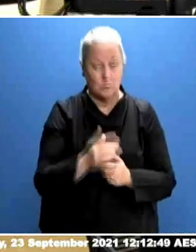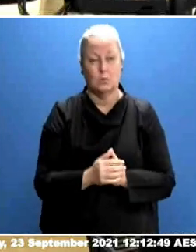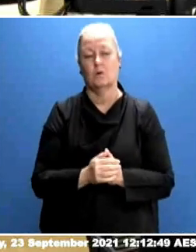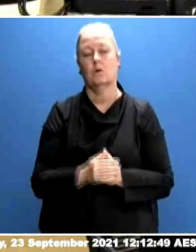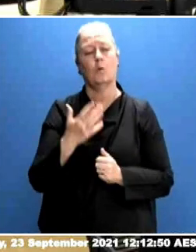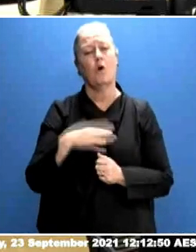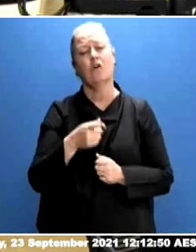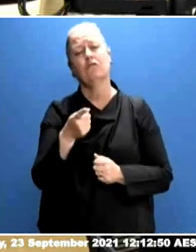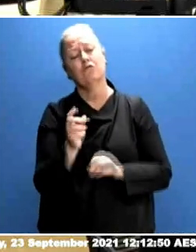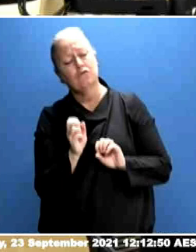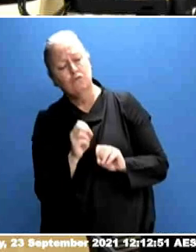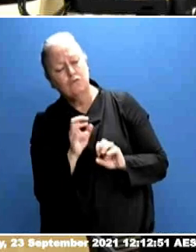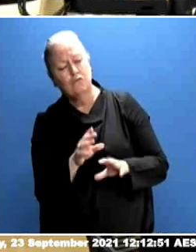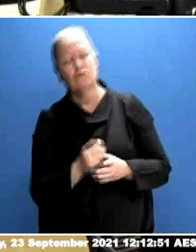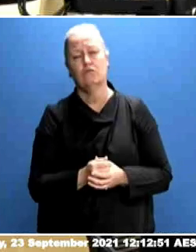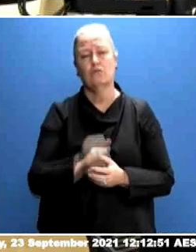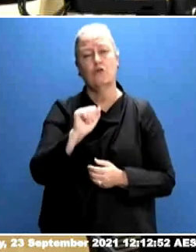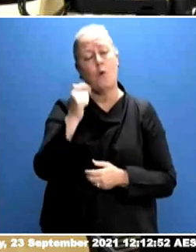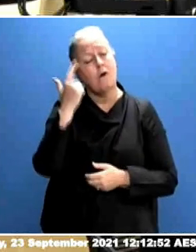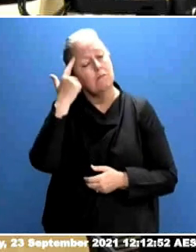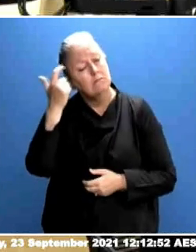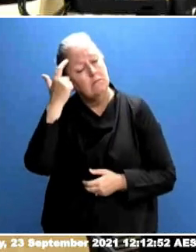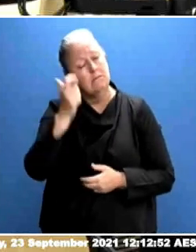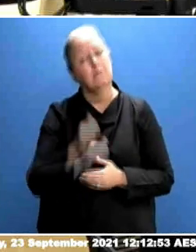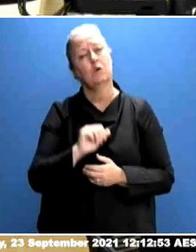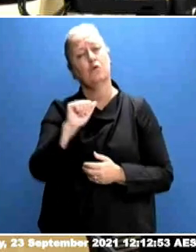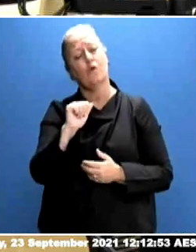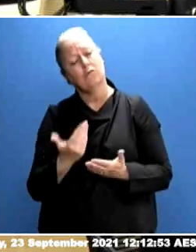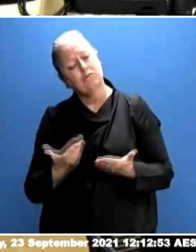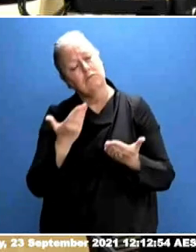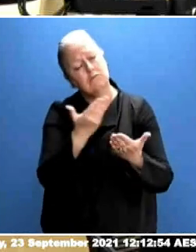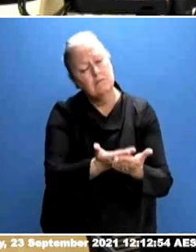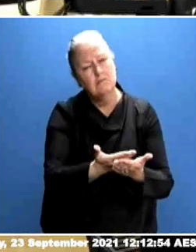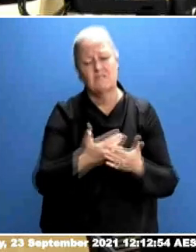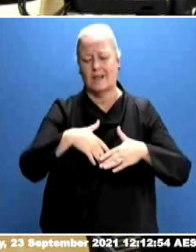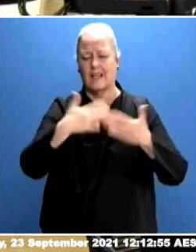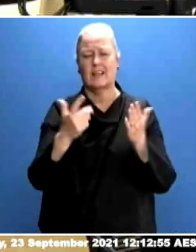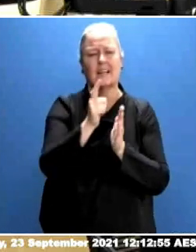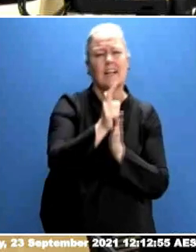or submissions with respect to potential legislative reform or legislative amendment?